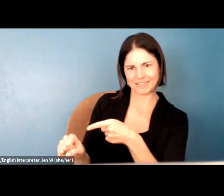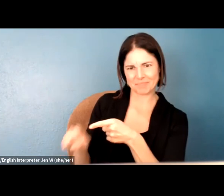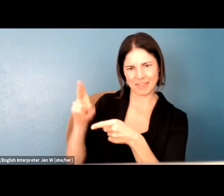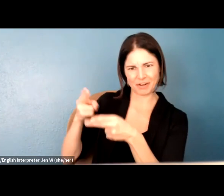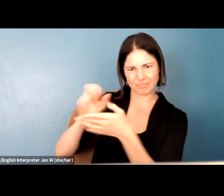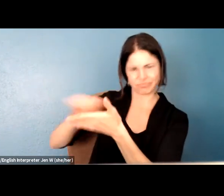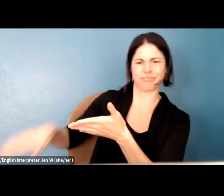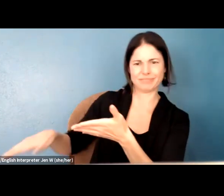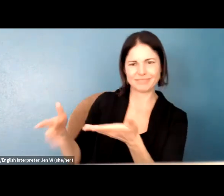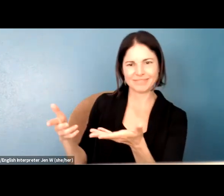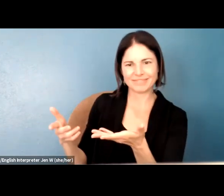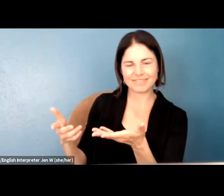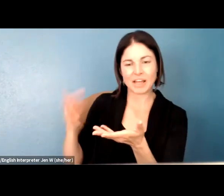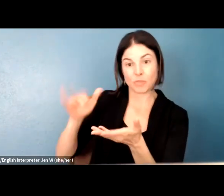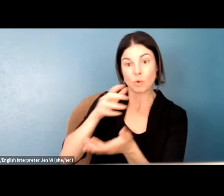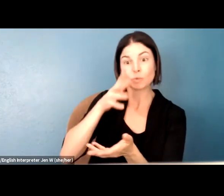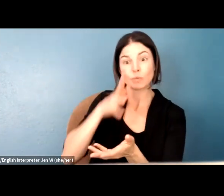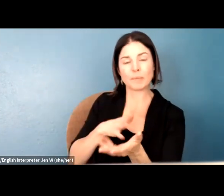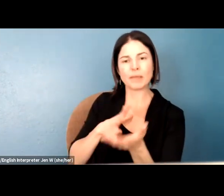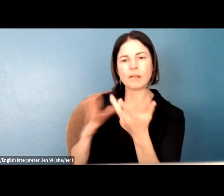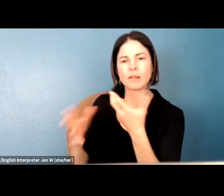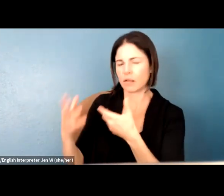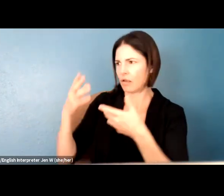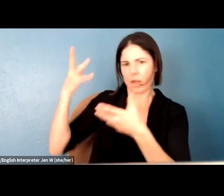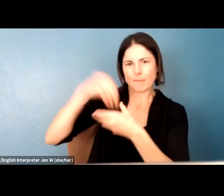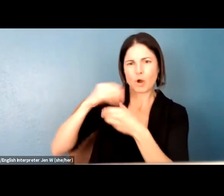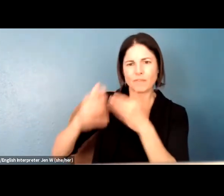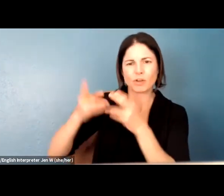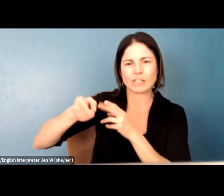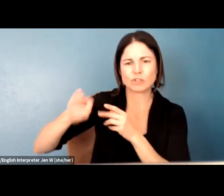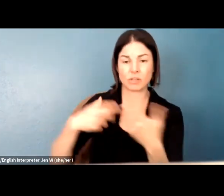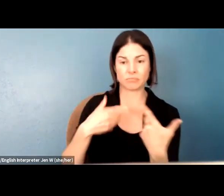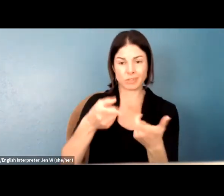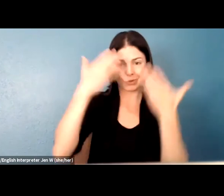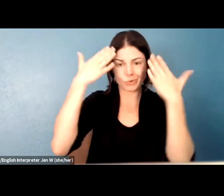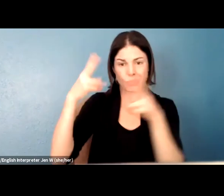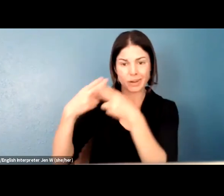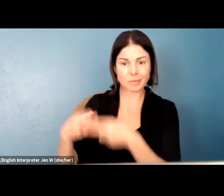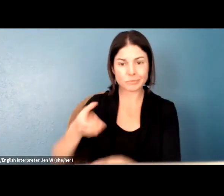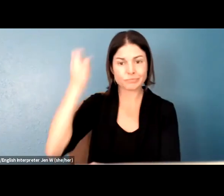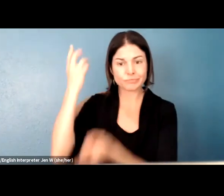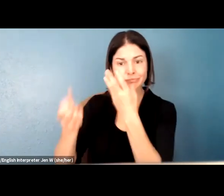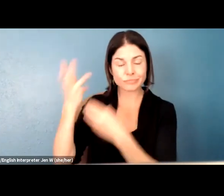are part of your lineage of greatness whose names you shall not recall, who are on your advisory boards and focus groups